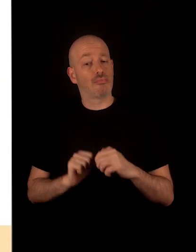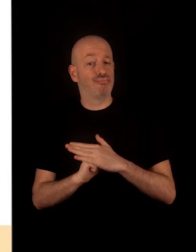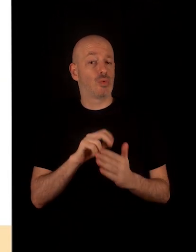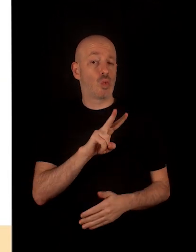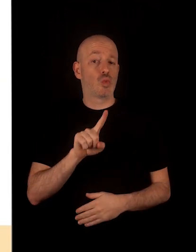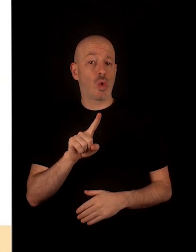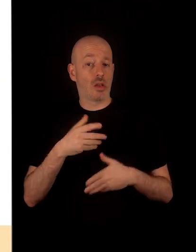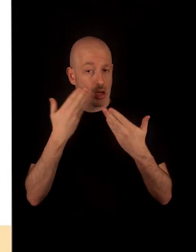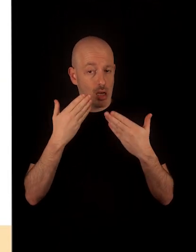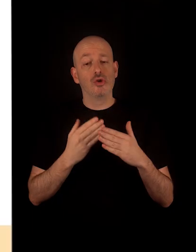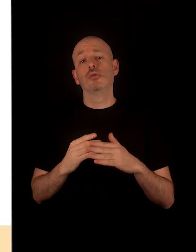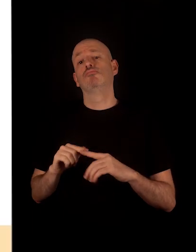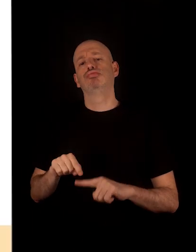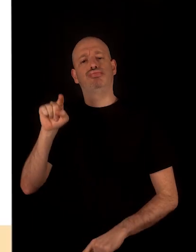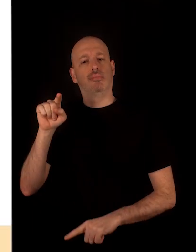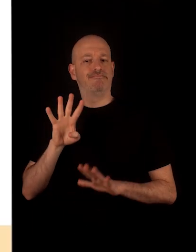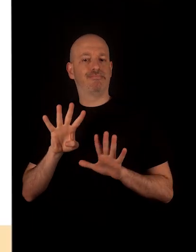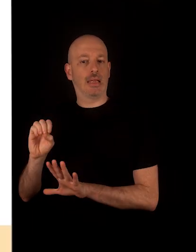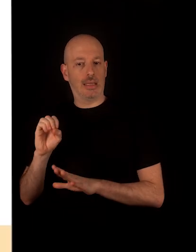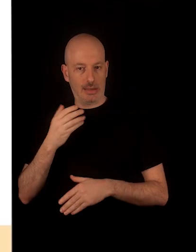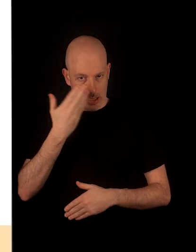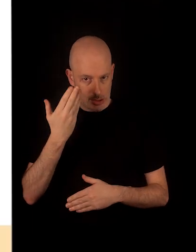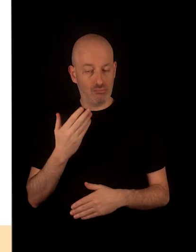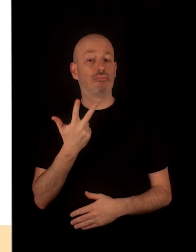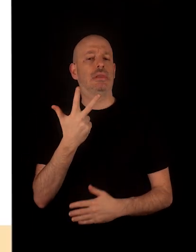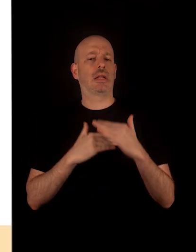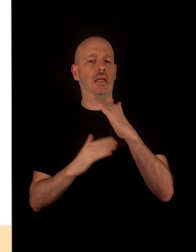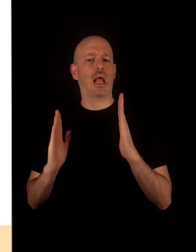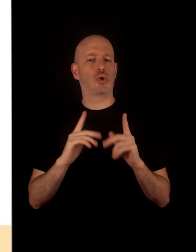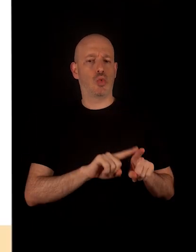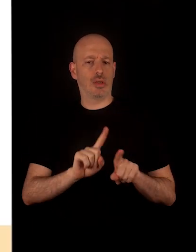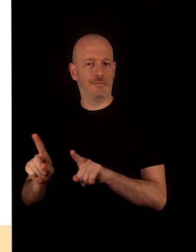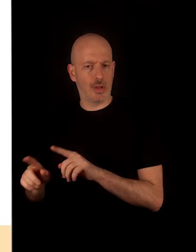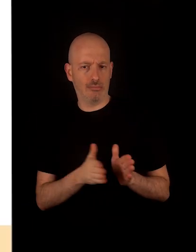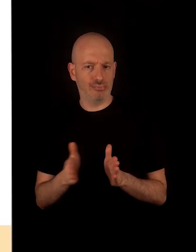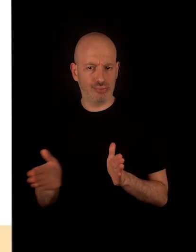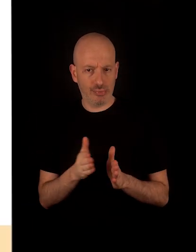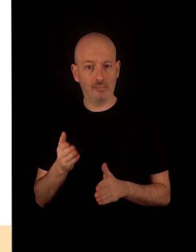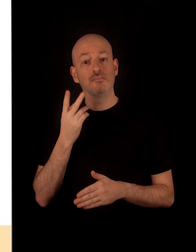So if you are planning to do a residency before June 2026.